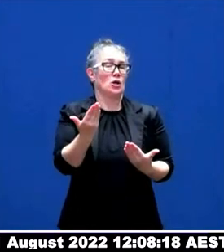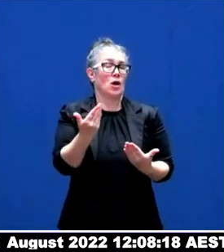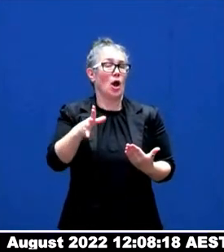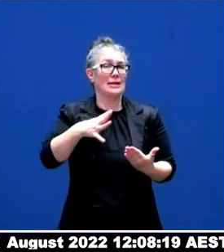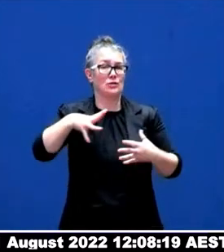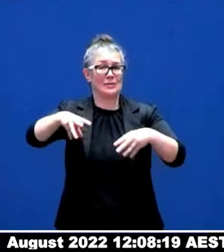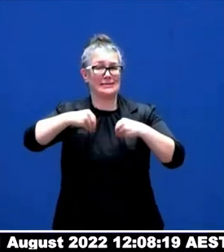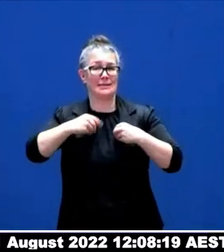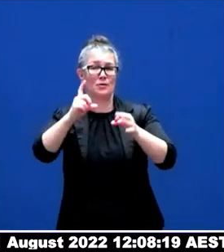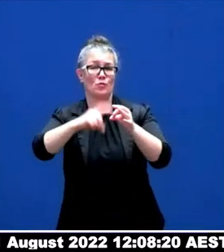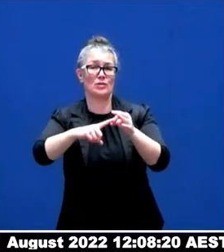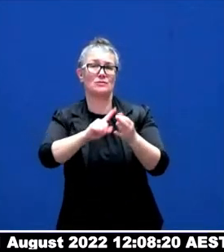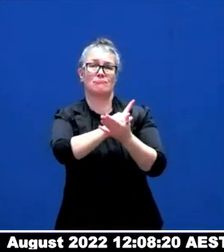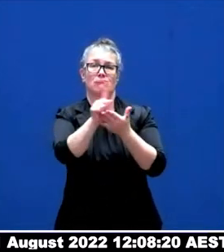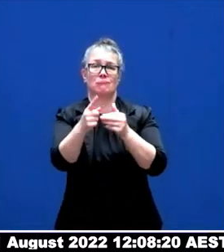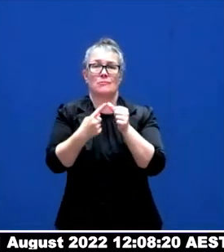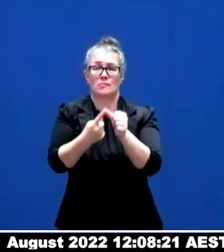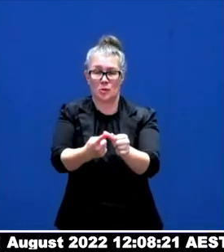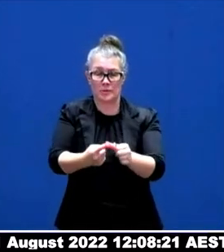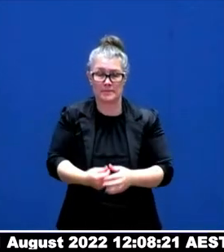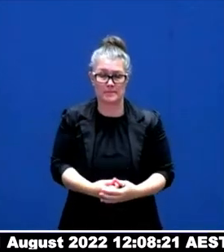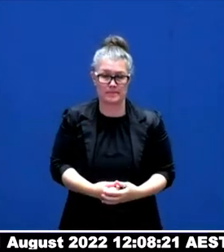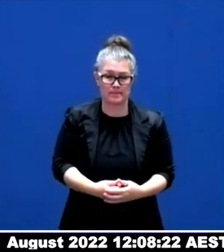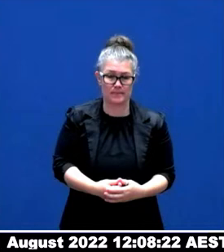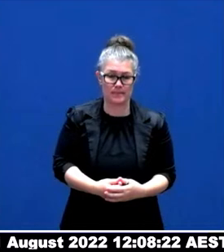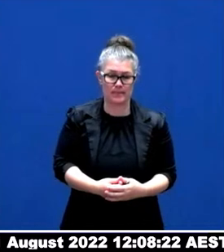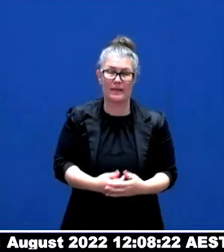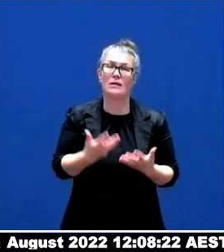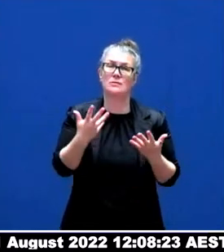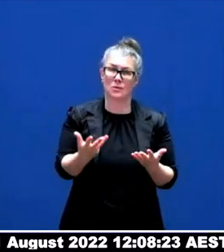Now, there's also something that works with the Disability Discrimination Act